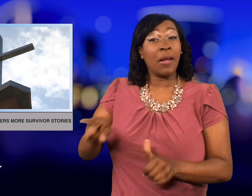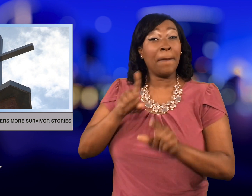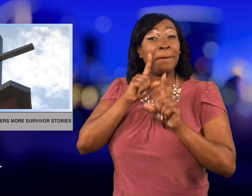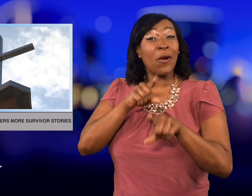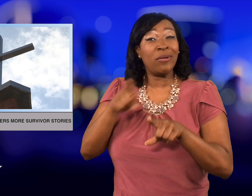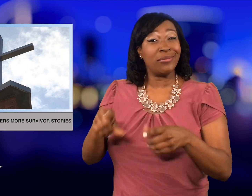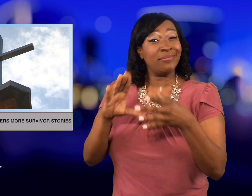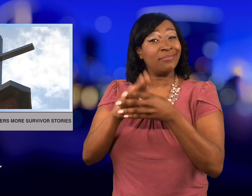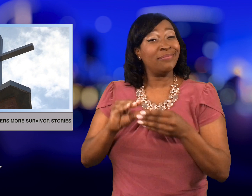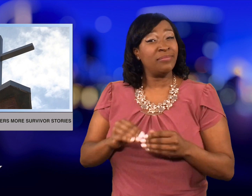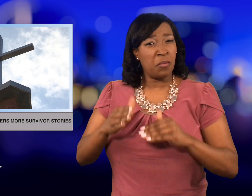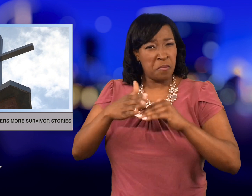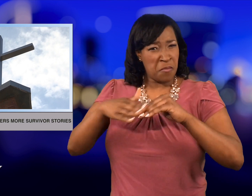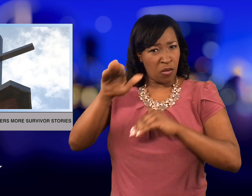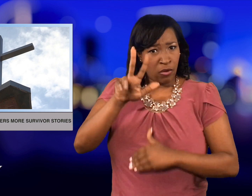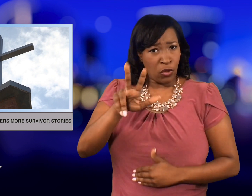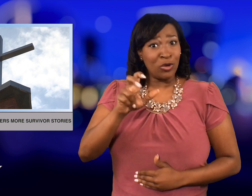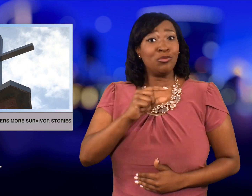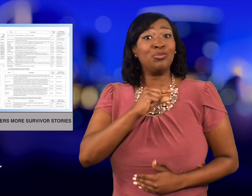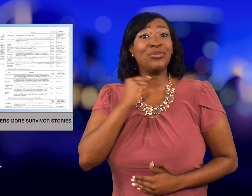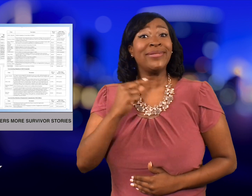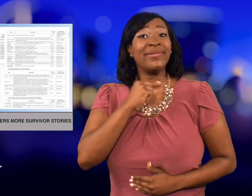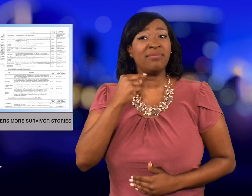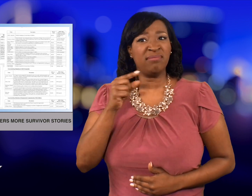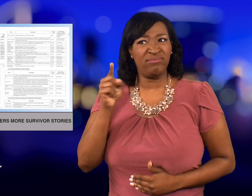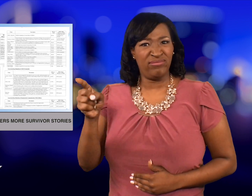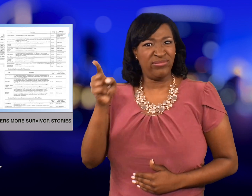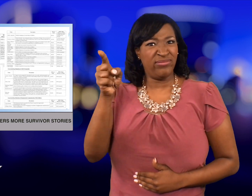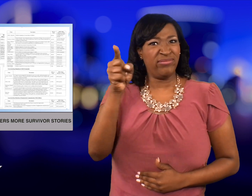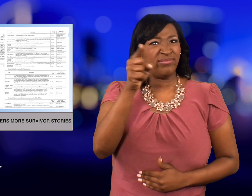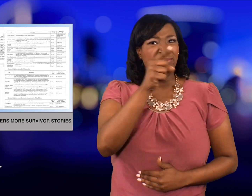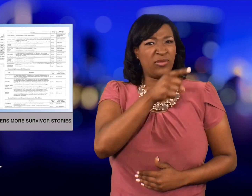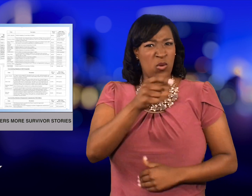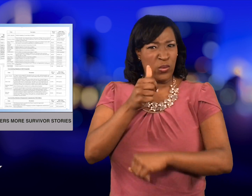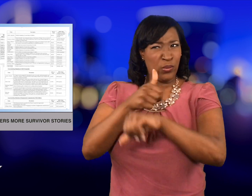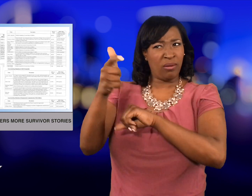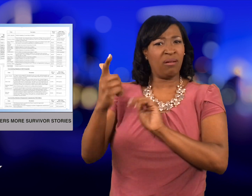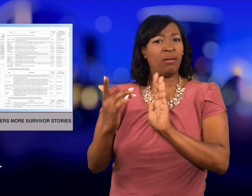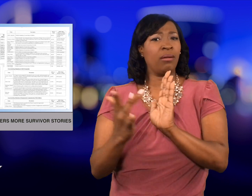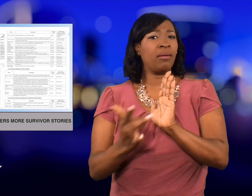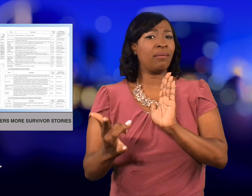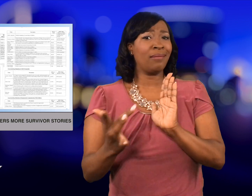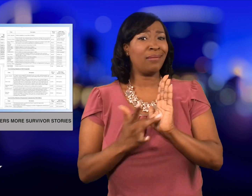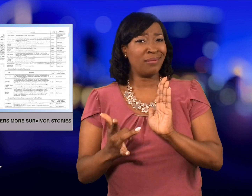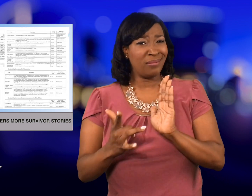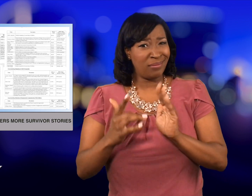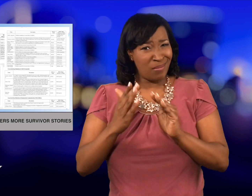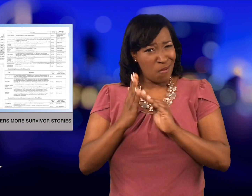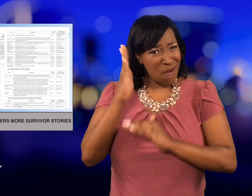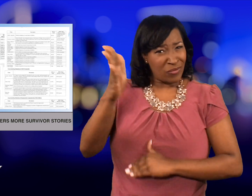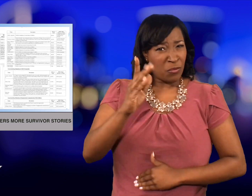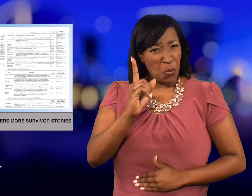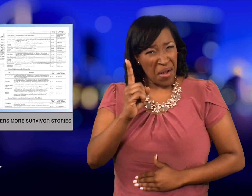According to the report, more than 300 priests have been credibly accused of sexually abusing